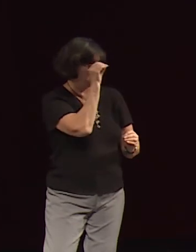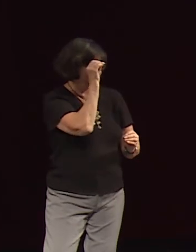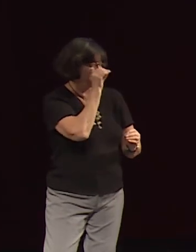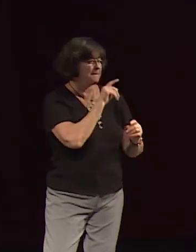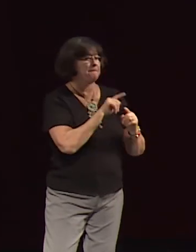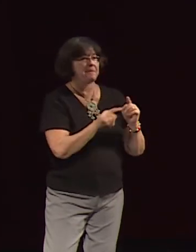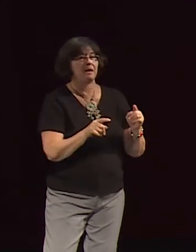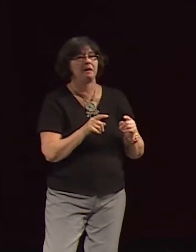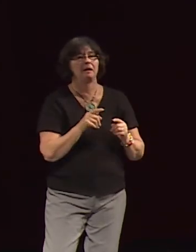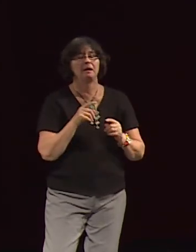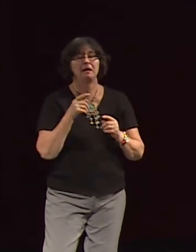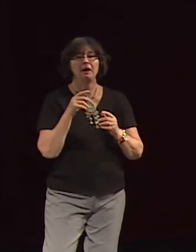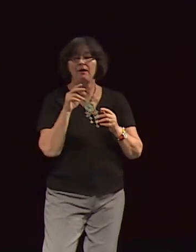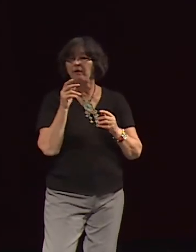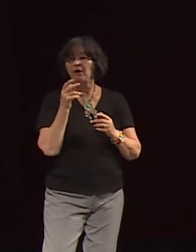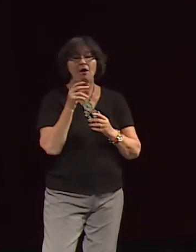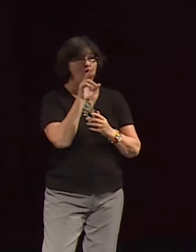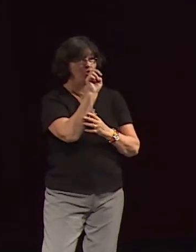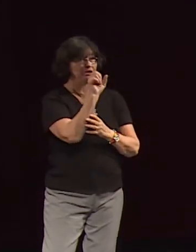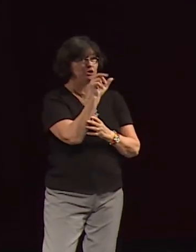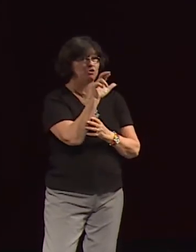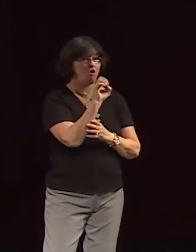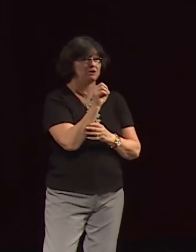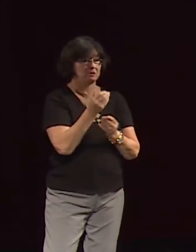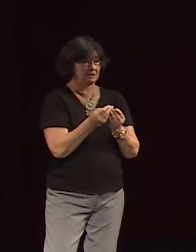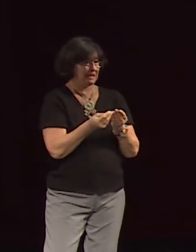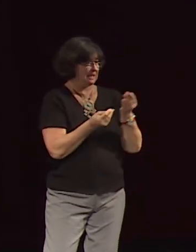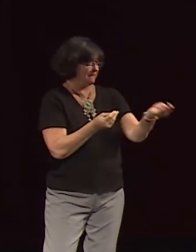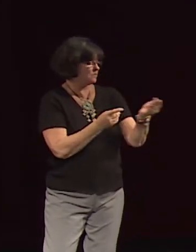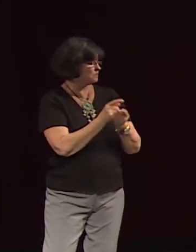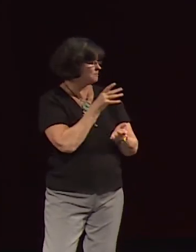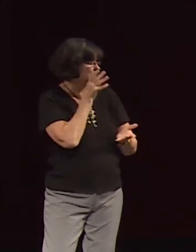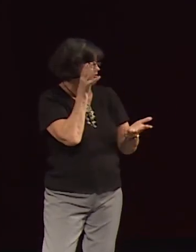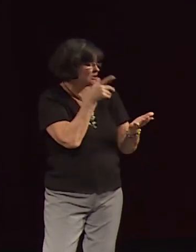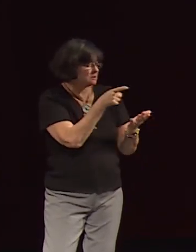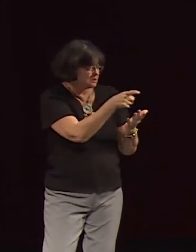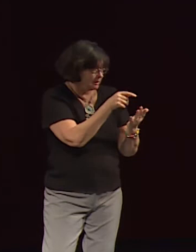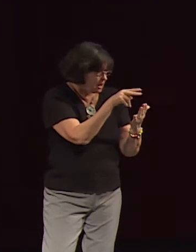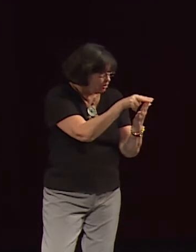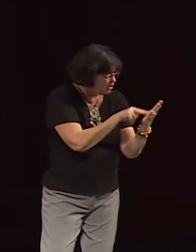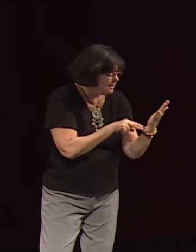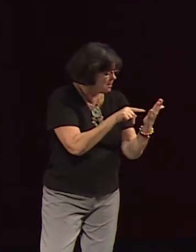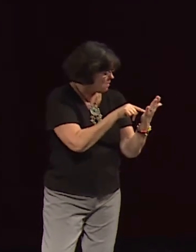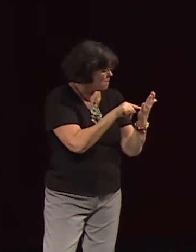I really don't have an answer to that, but we do have some resources that we can give the parents